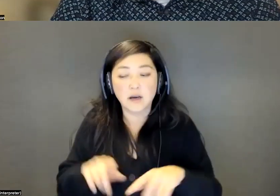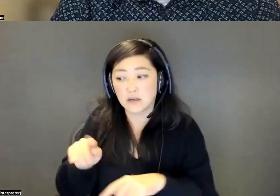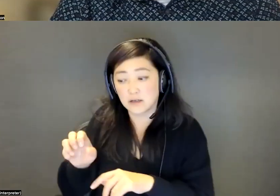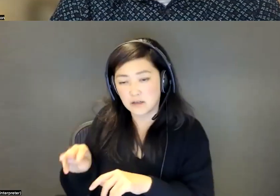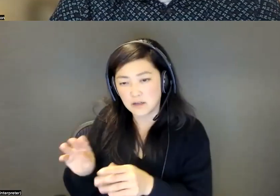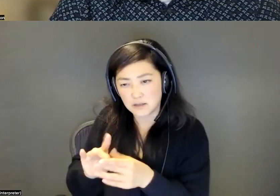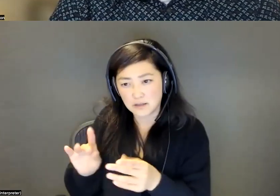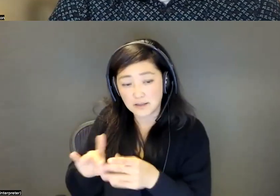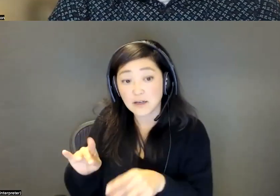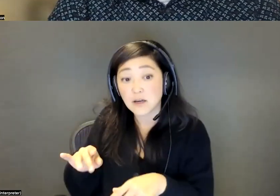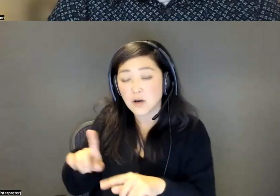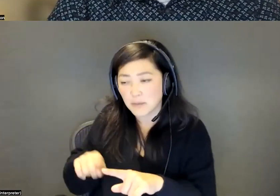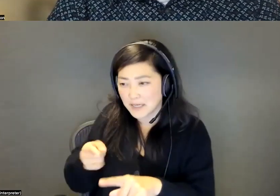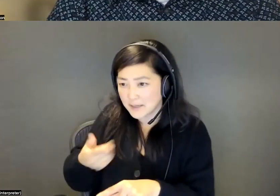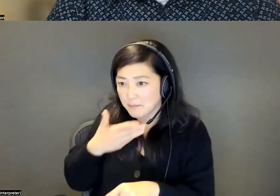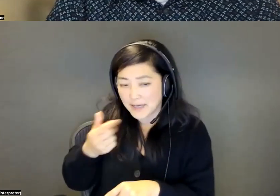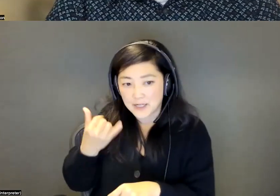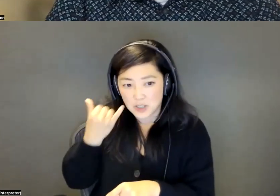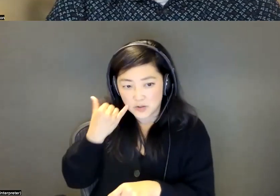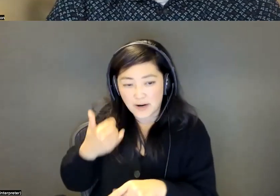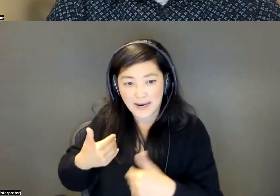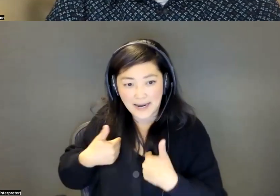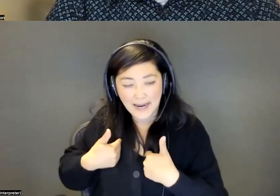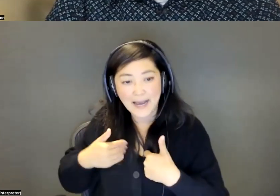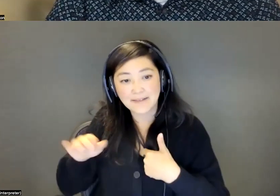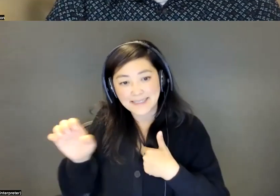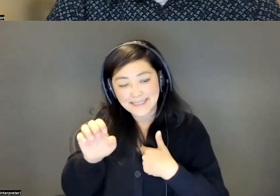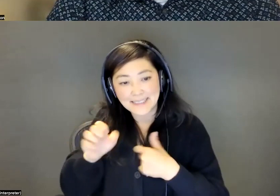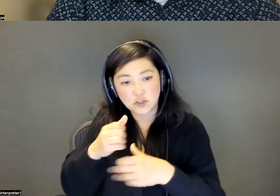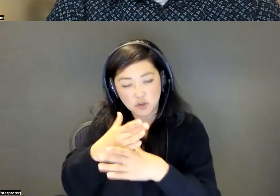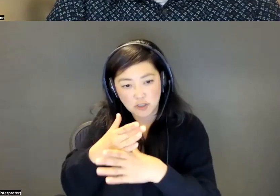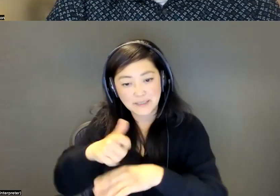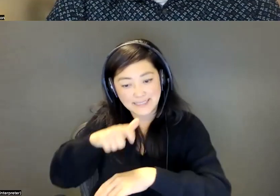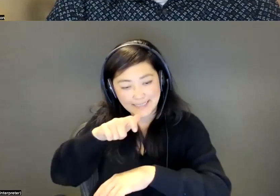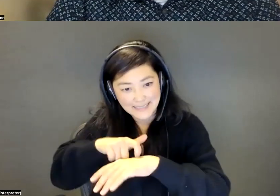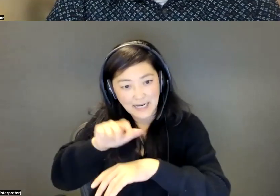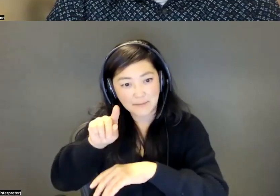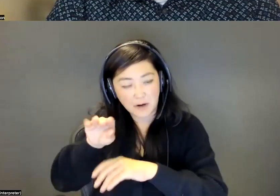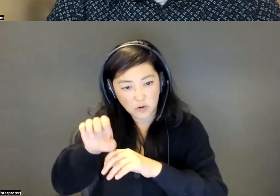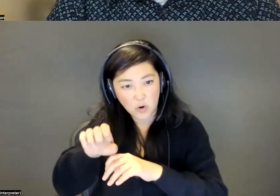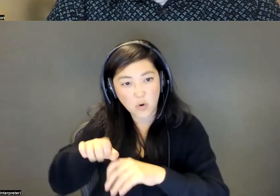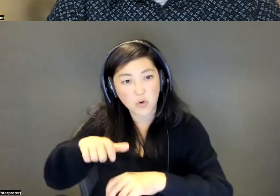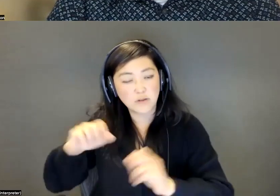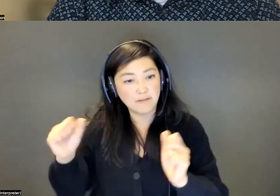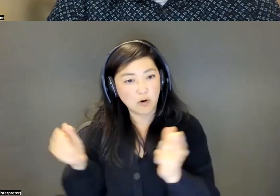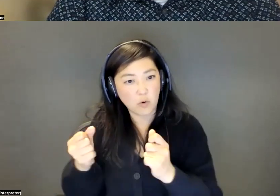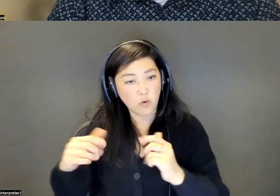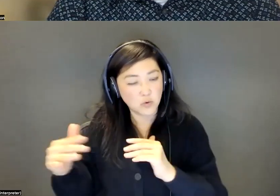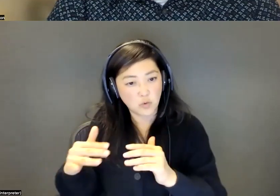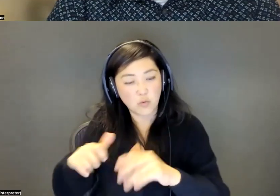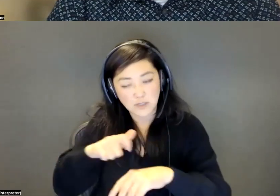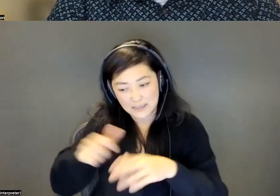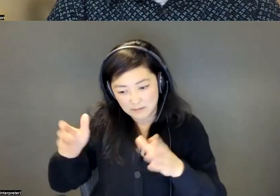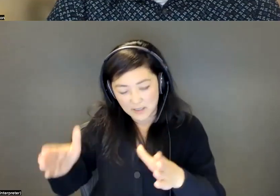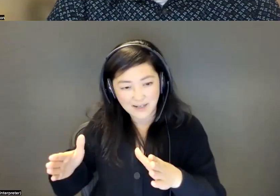more useful to you to have the geography code of East Germany, the time code of, like, the Cold War period definitely, than it is to have the history marker.